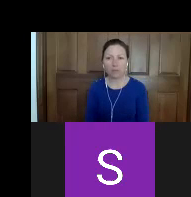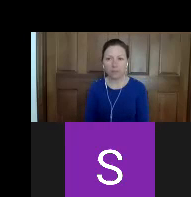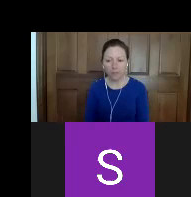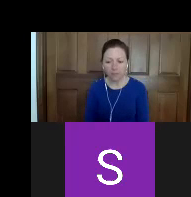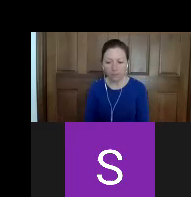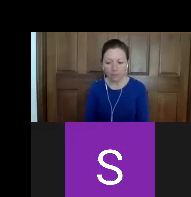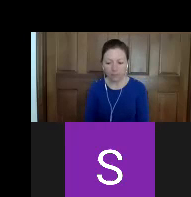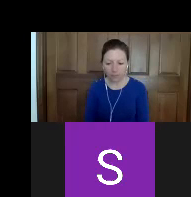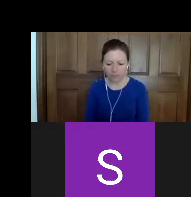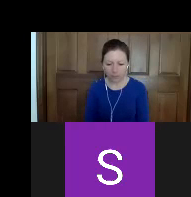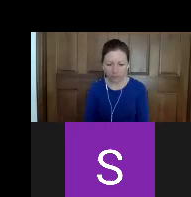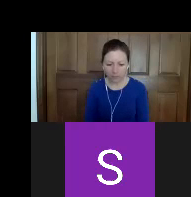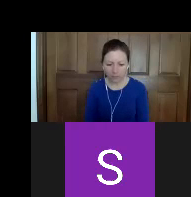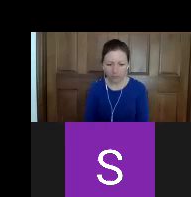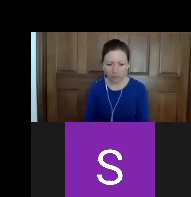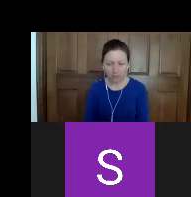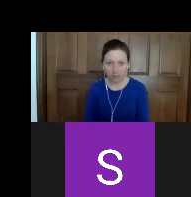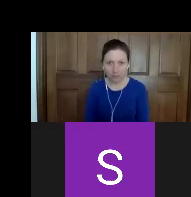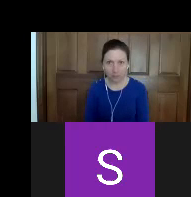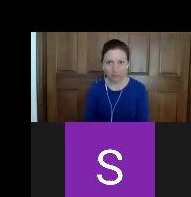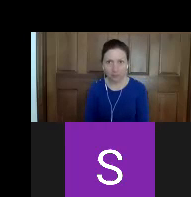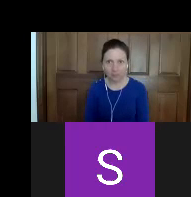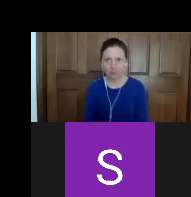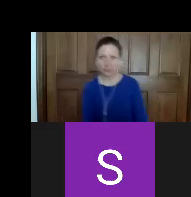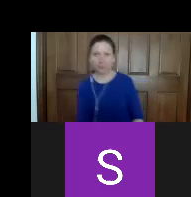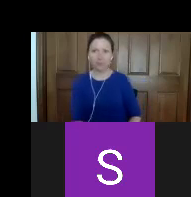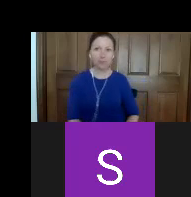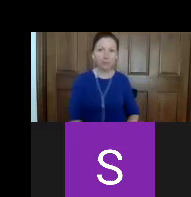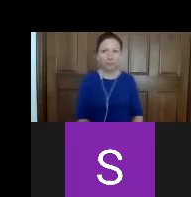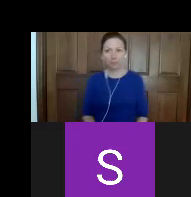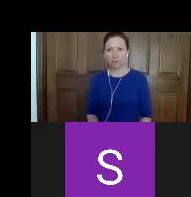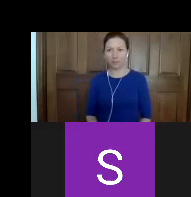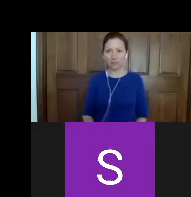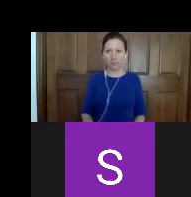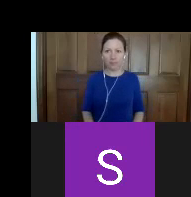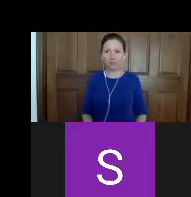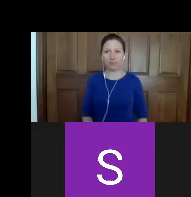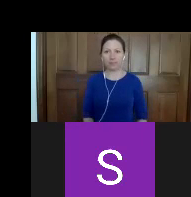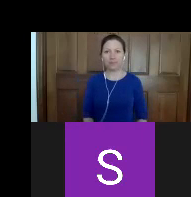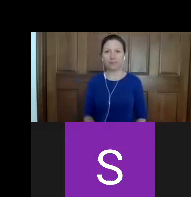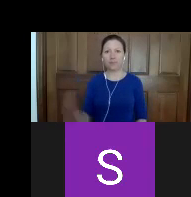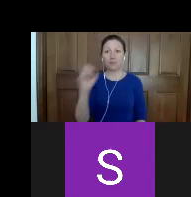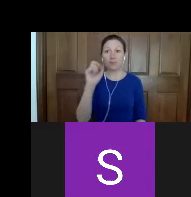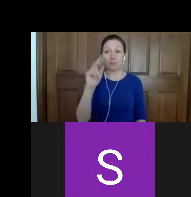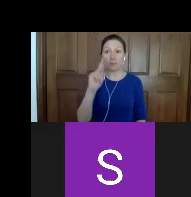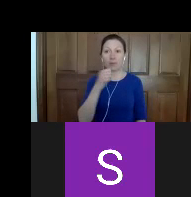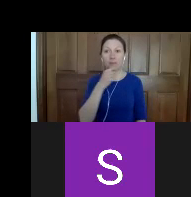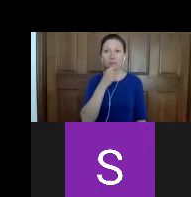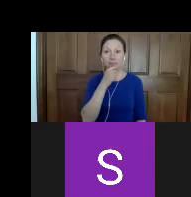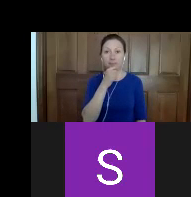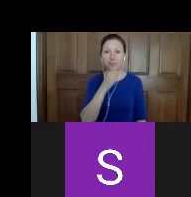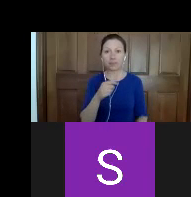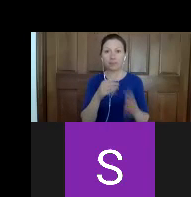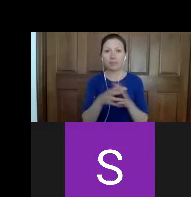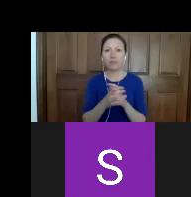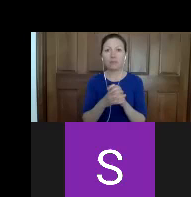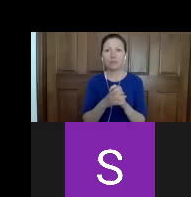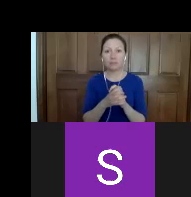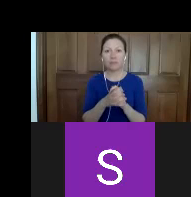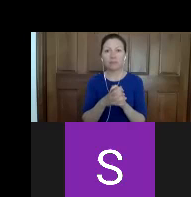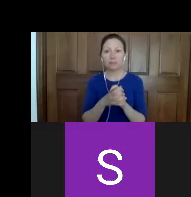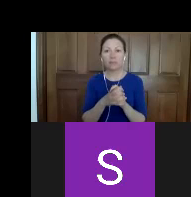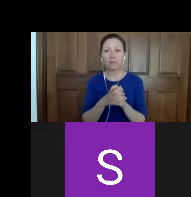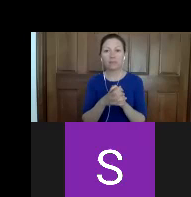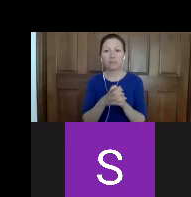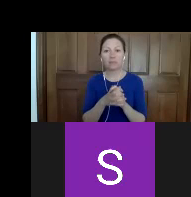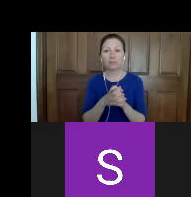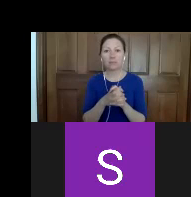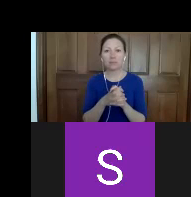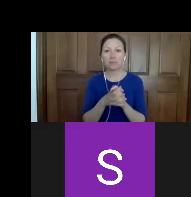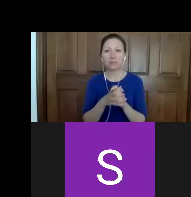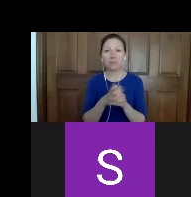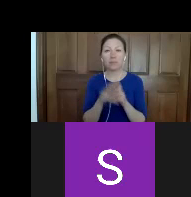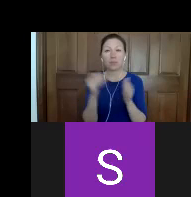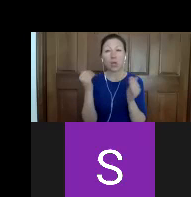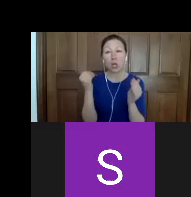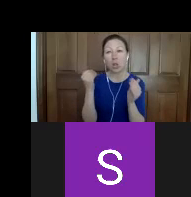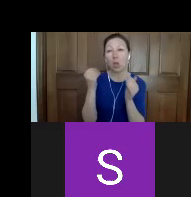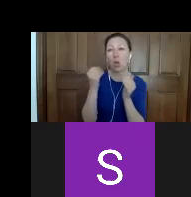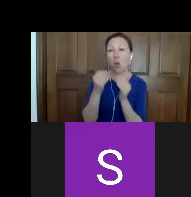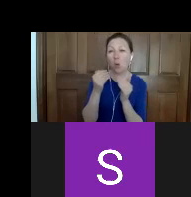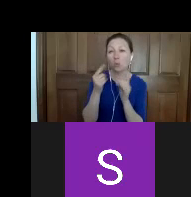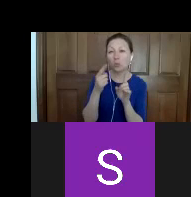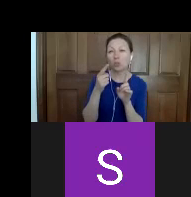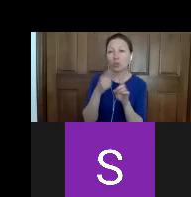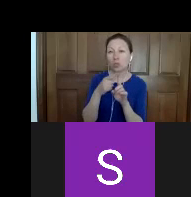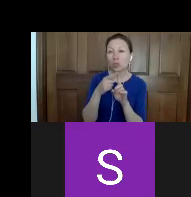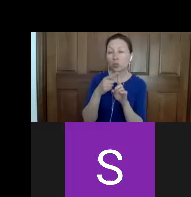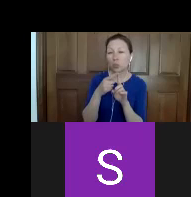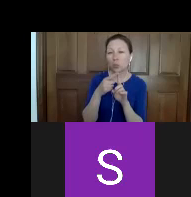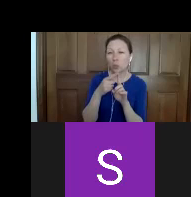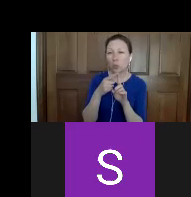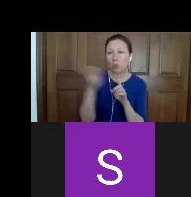networking? So we're close to a bit of a split but majority,